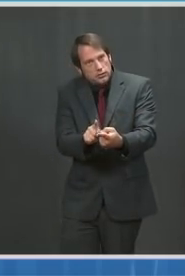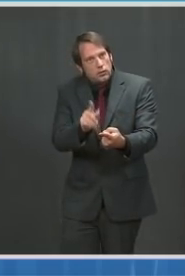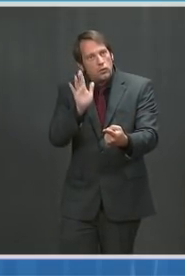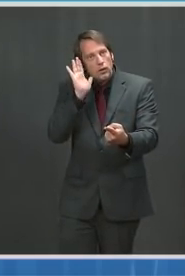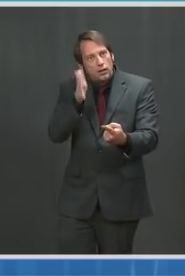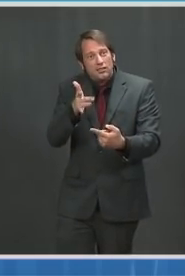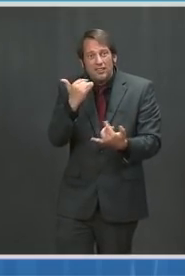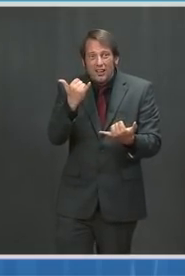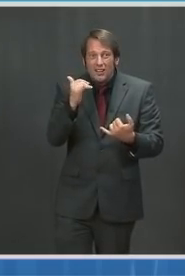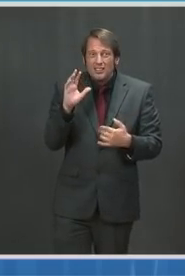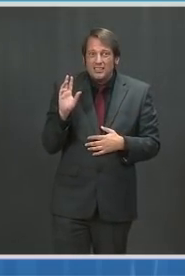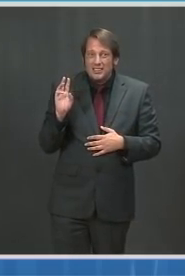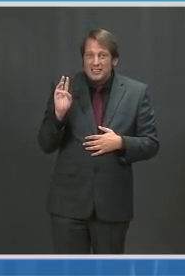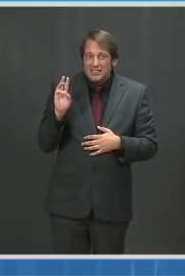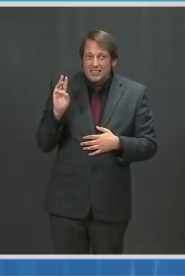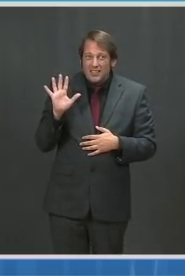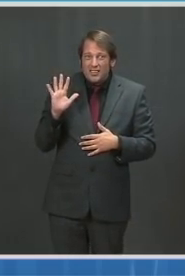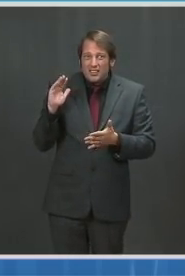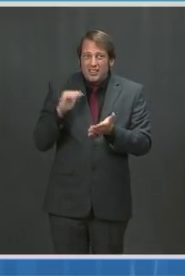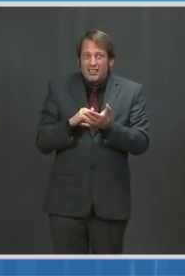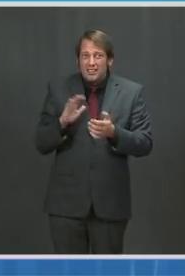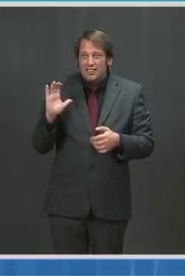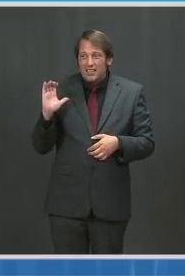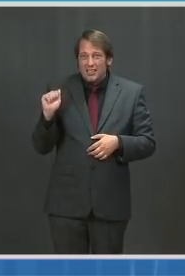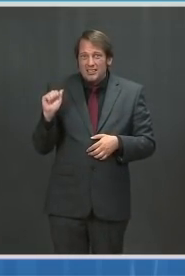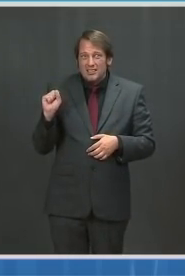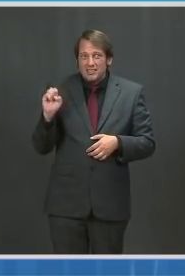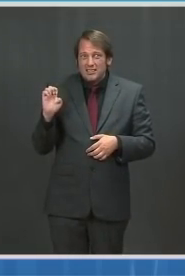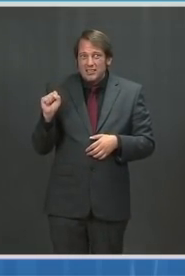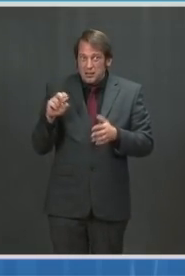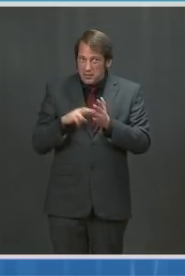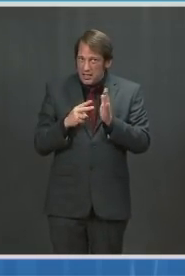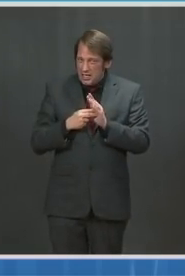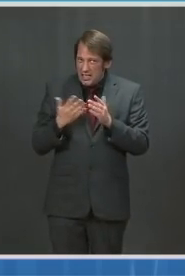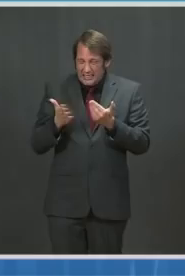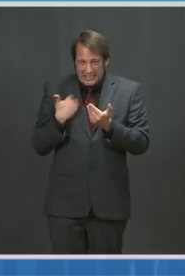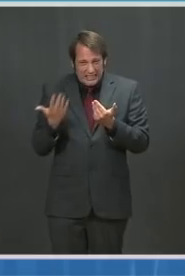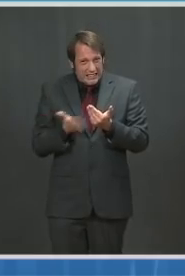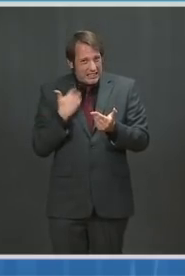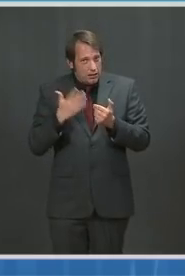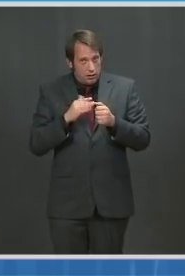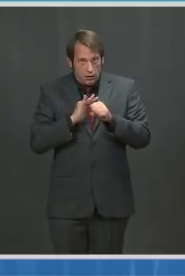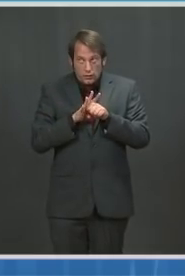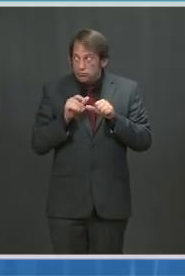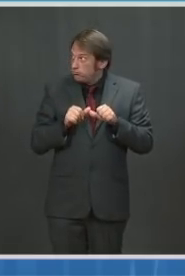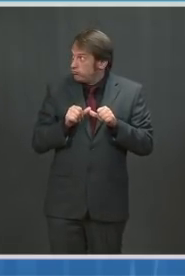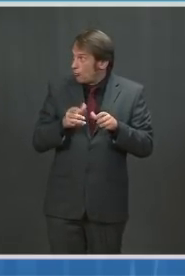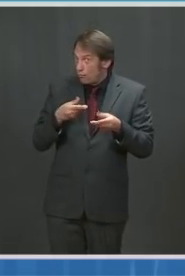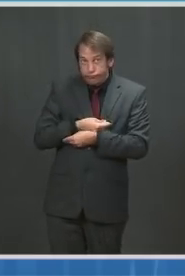for mutations to occur, for more variants to spread. And so we're just watching this very carefully.